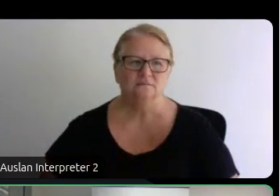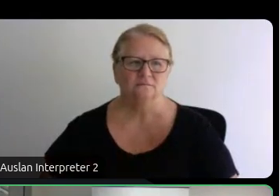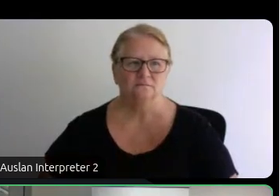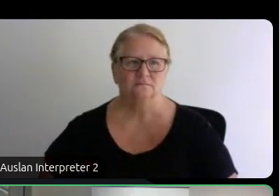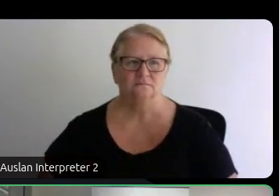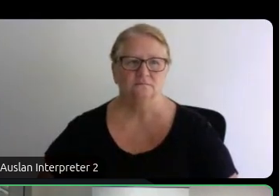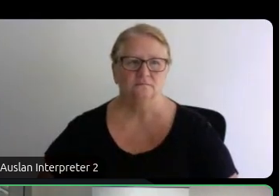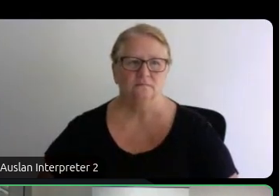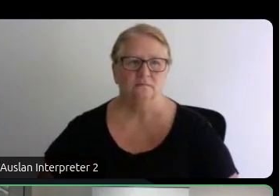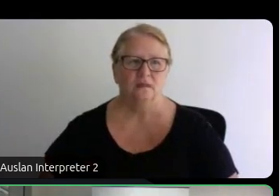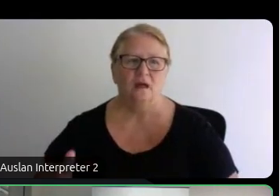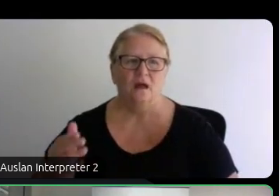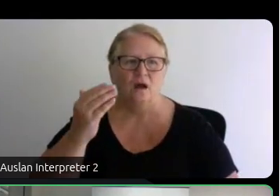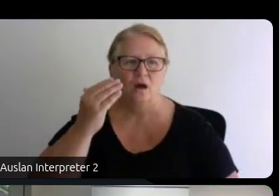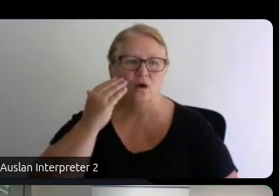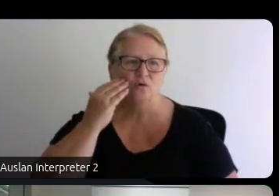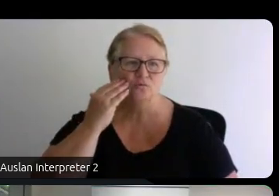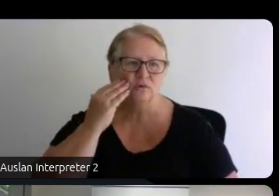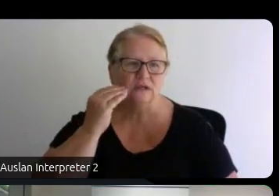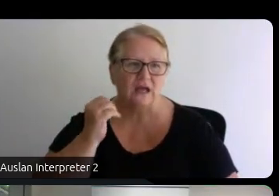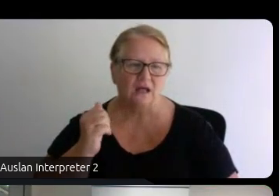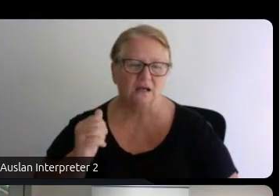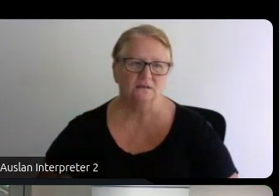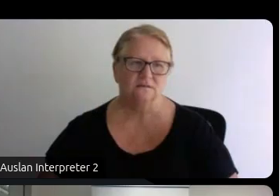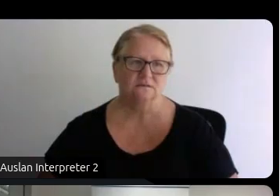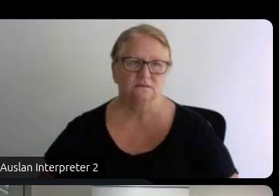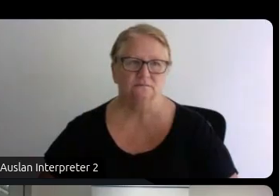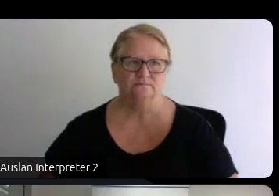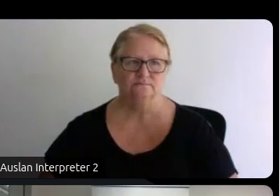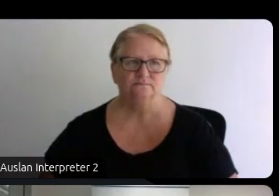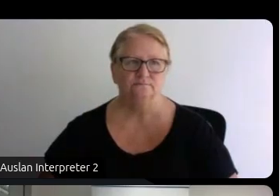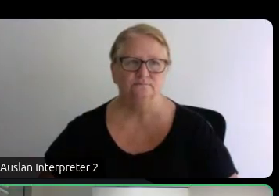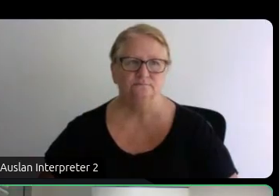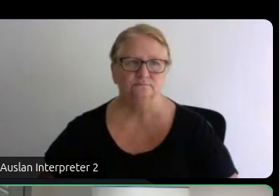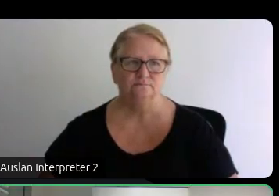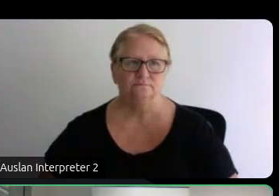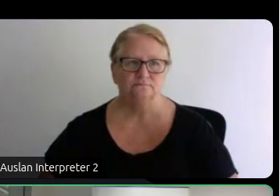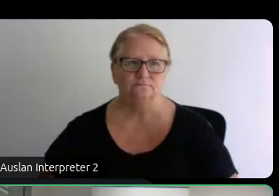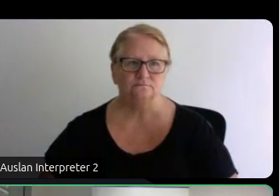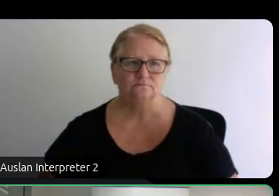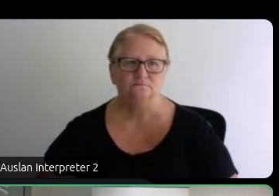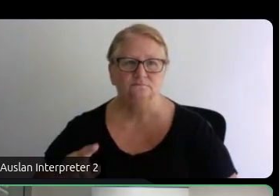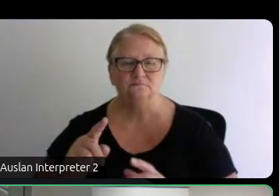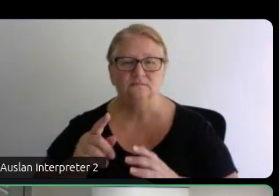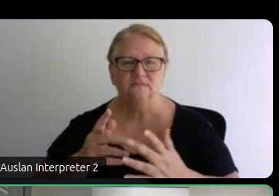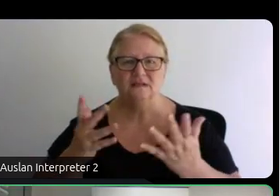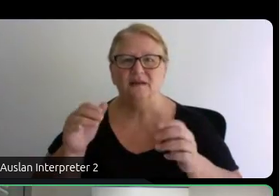regardless of if they've gone to the trial or not because it's a confusing process all around. Um